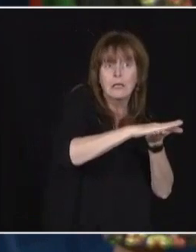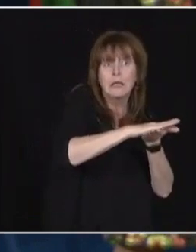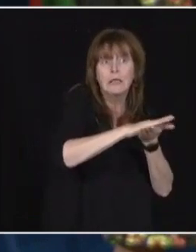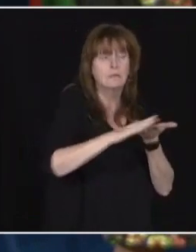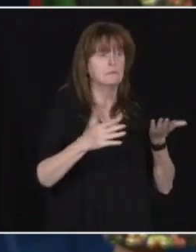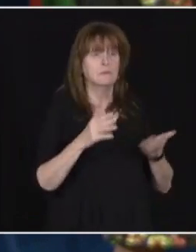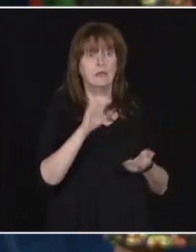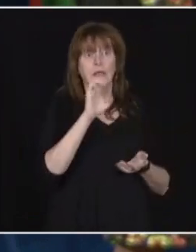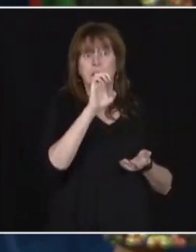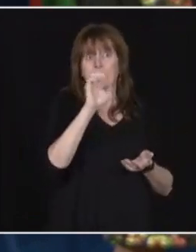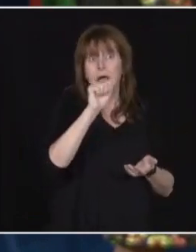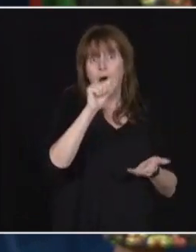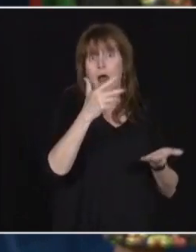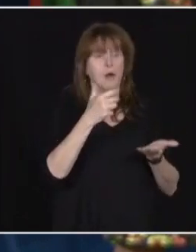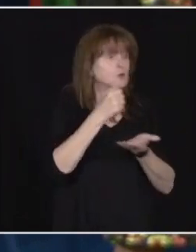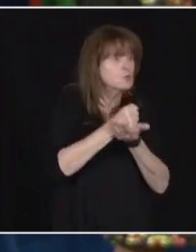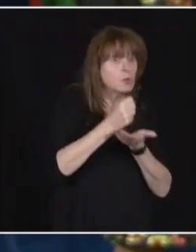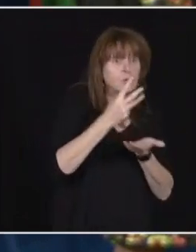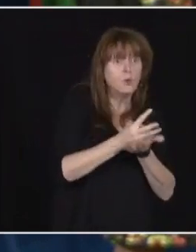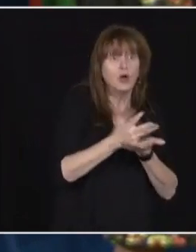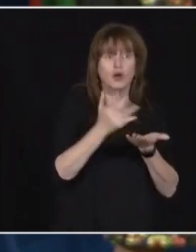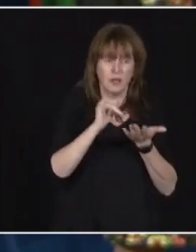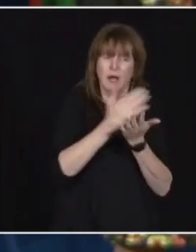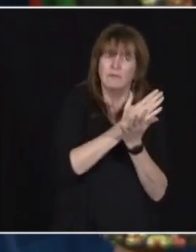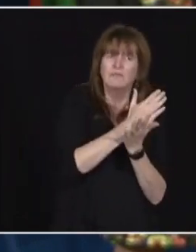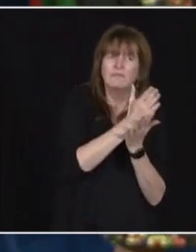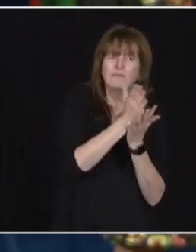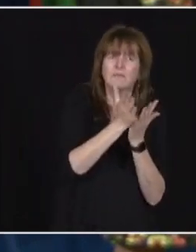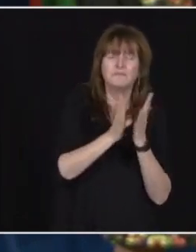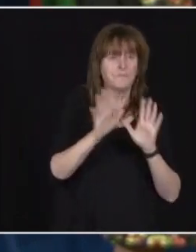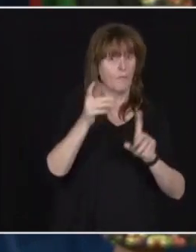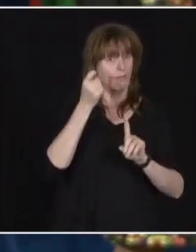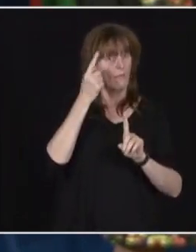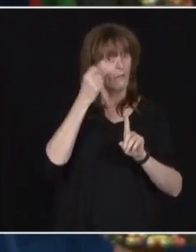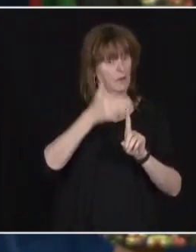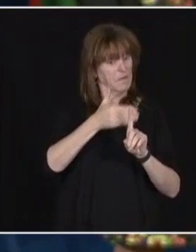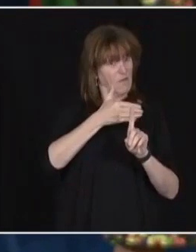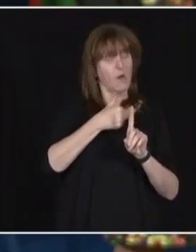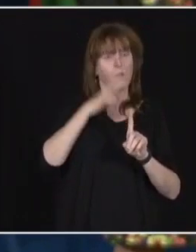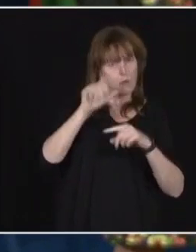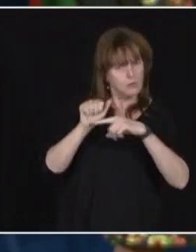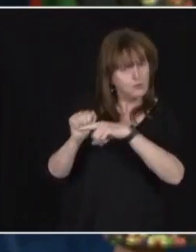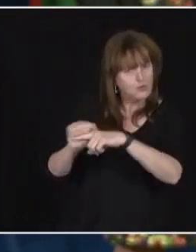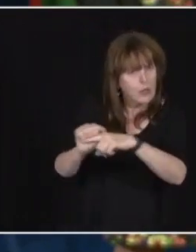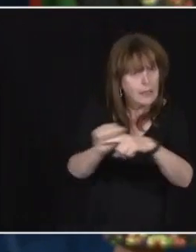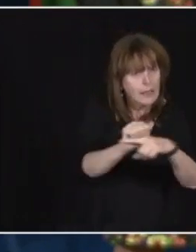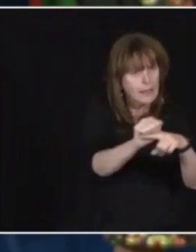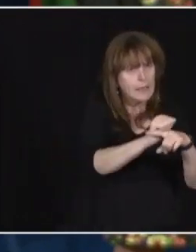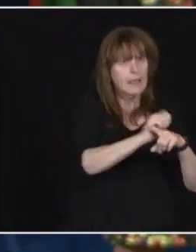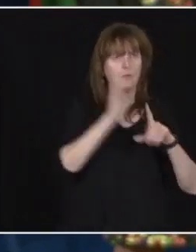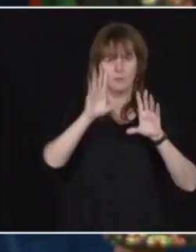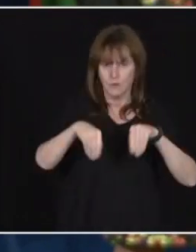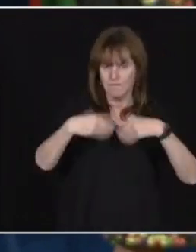others. We are asking them to consider knowing that they